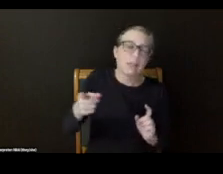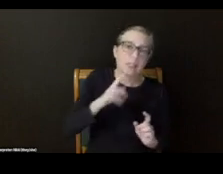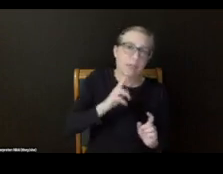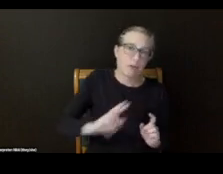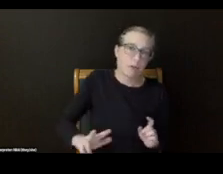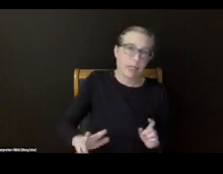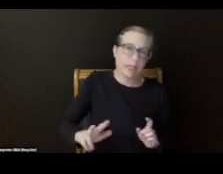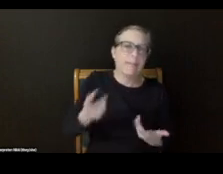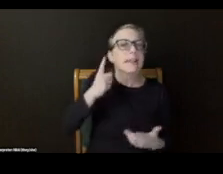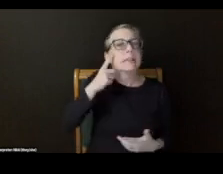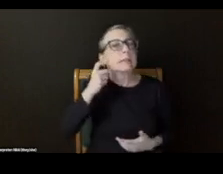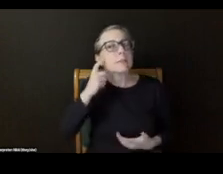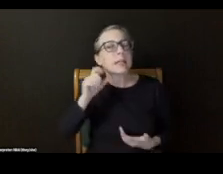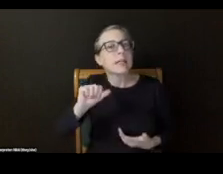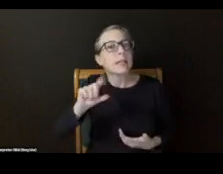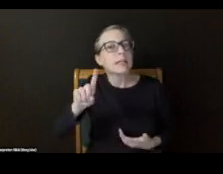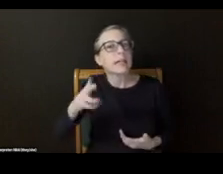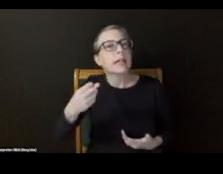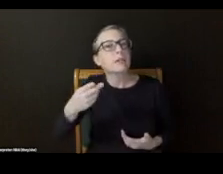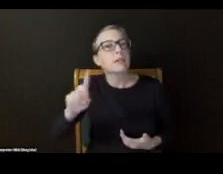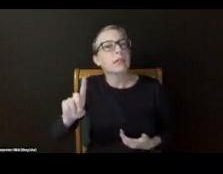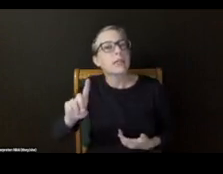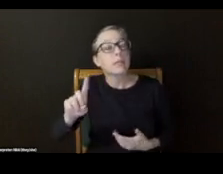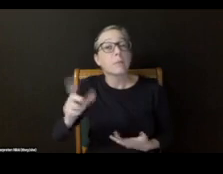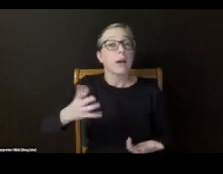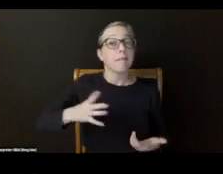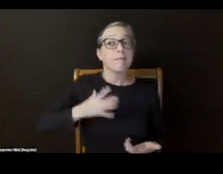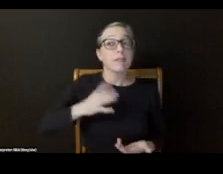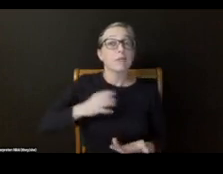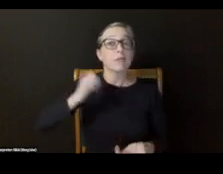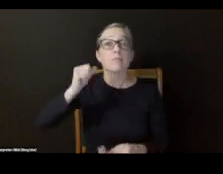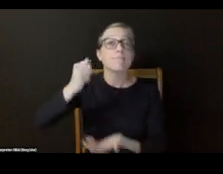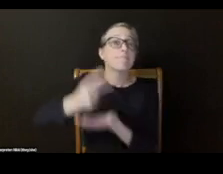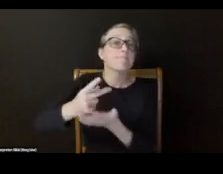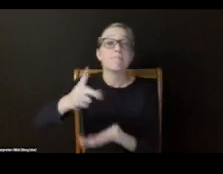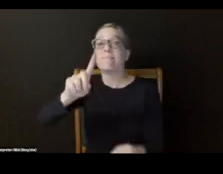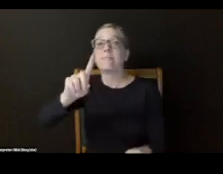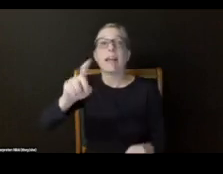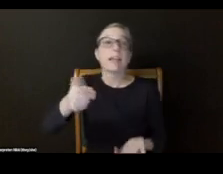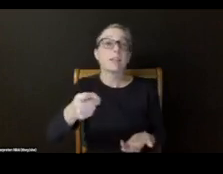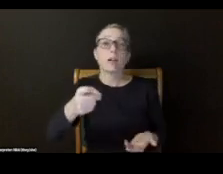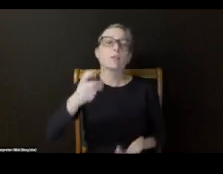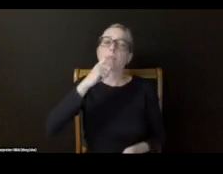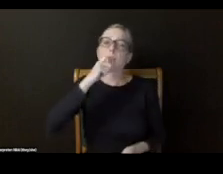6.5 And when I finally told his pediatrician,